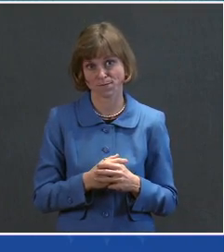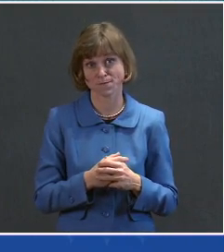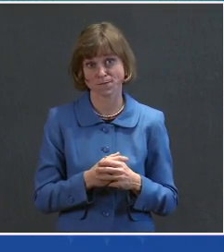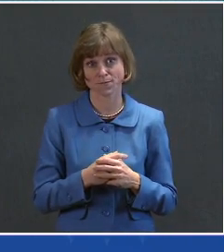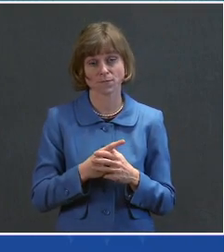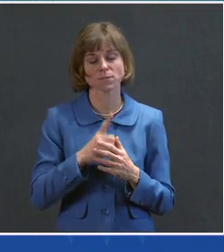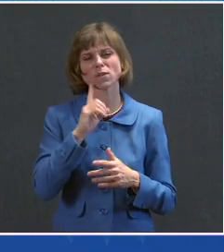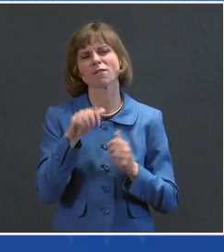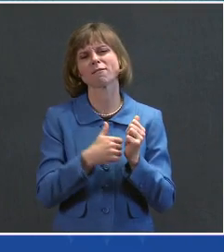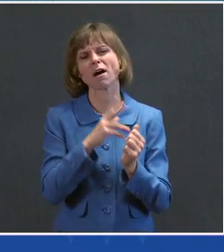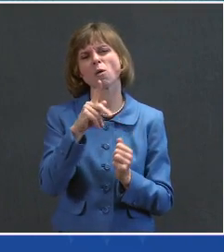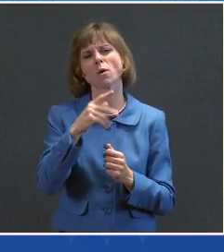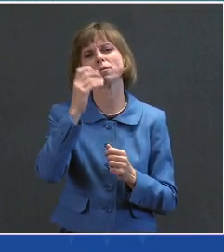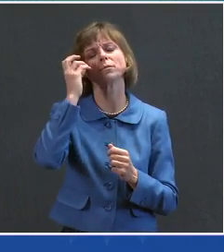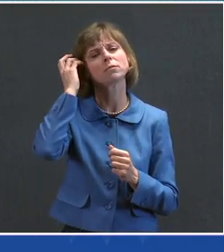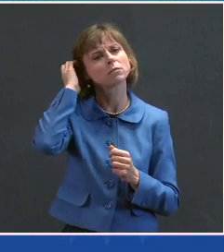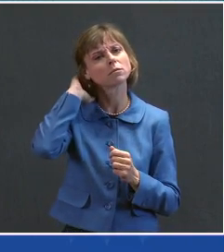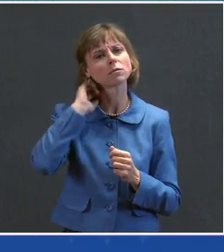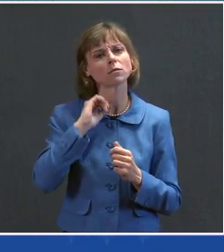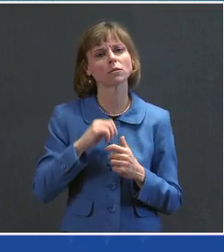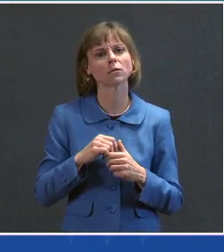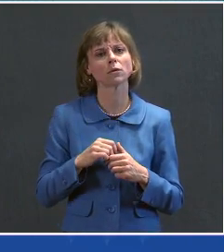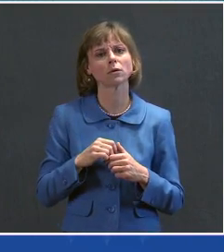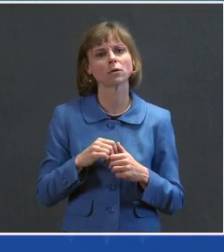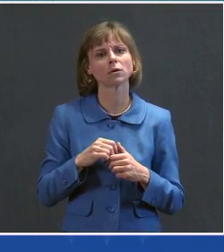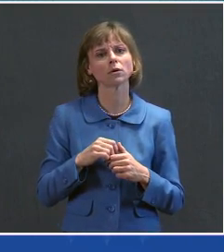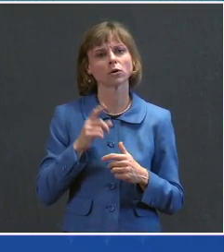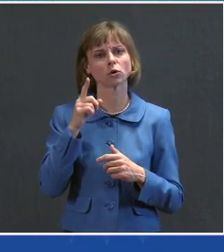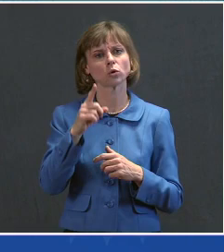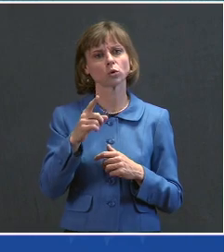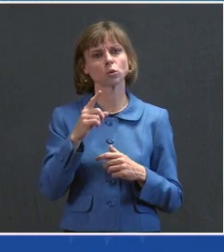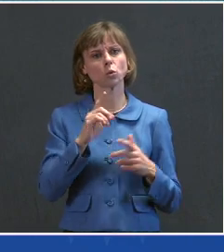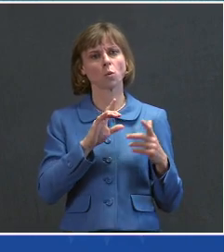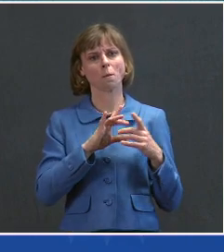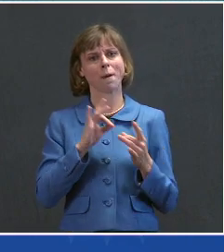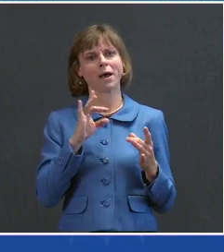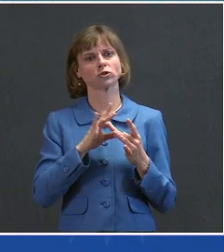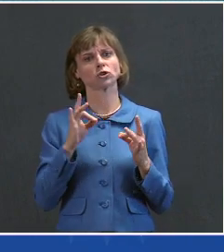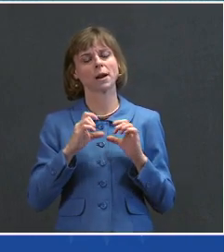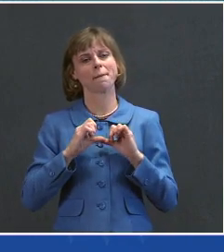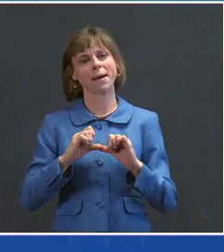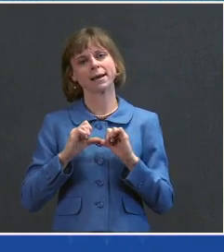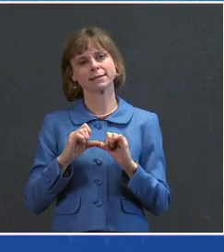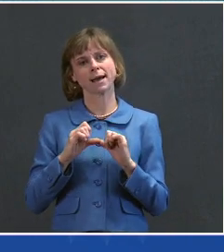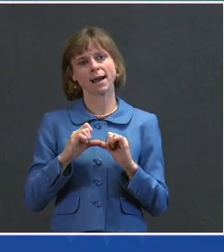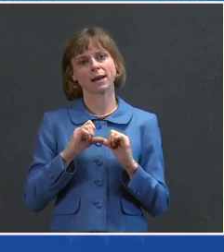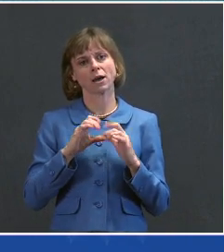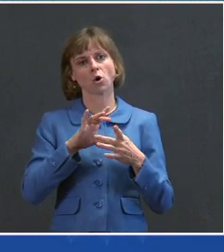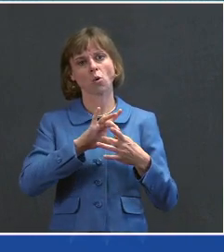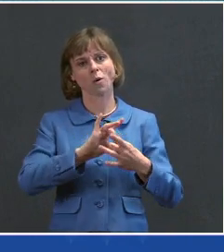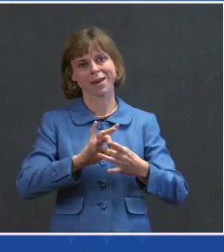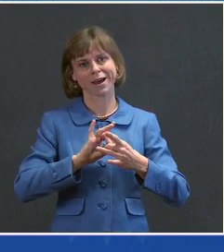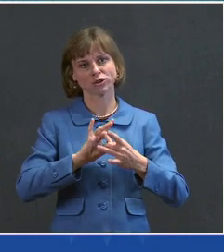You had mentioned also being able to maintain a relationship, moving forward, with Russia -- Ms. Psaki: Mm-hmm.